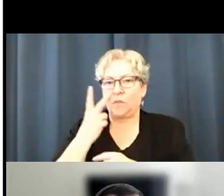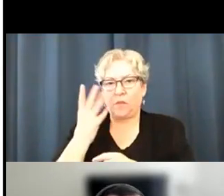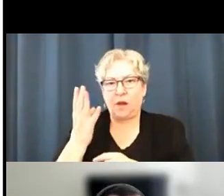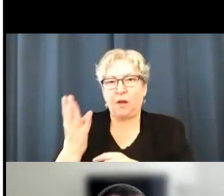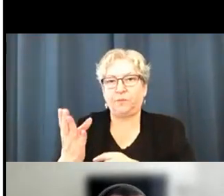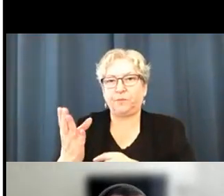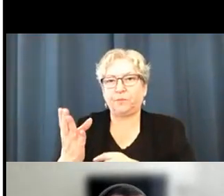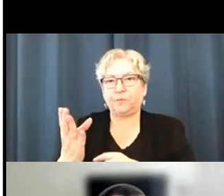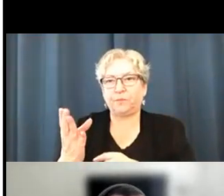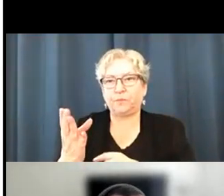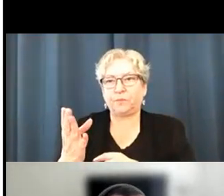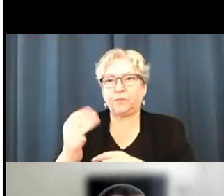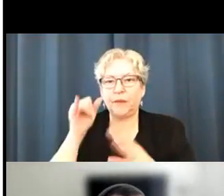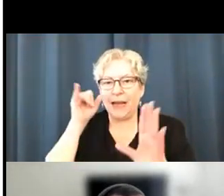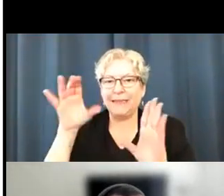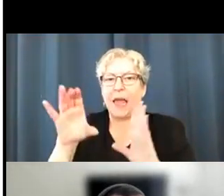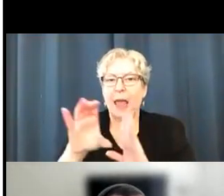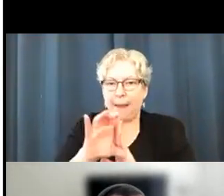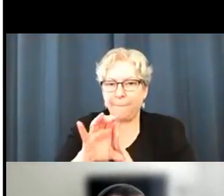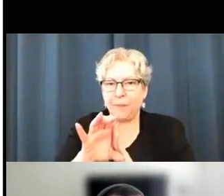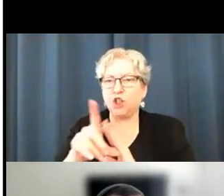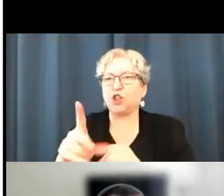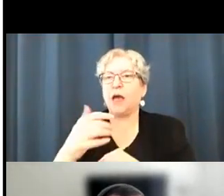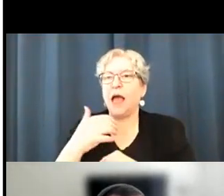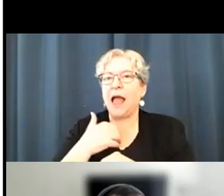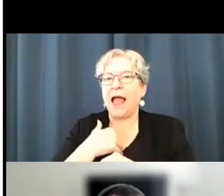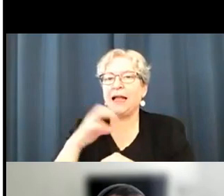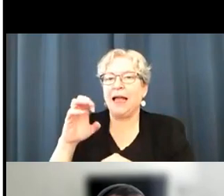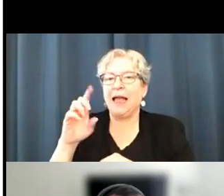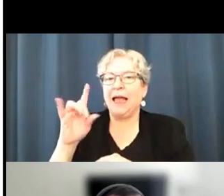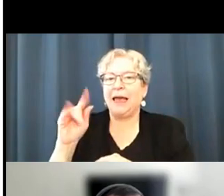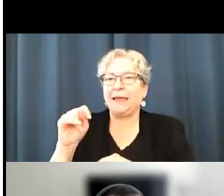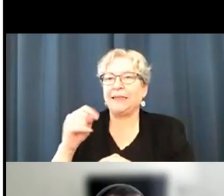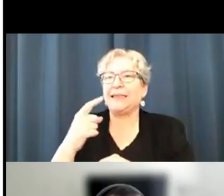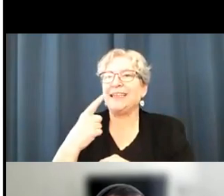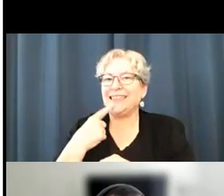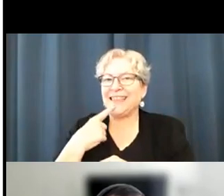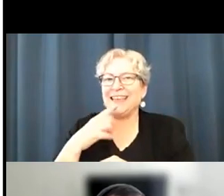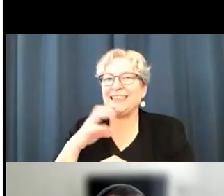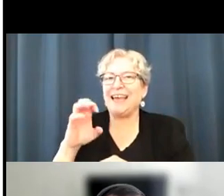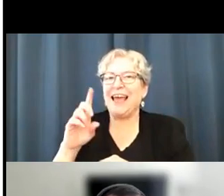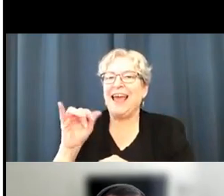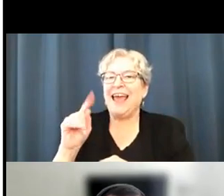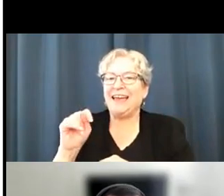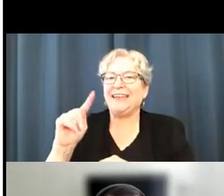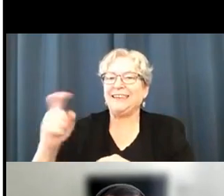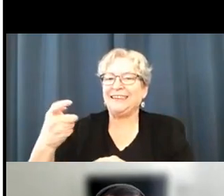there's an image and it has an edit field and it says, "Edit text." It is helpful, edit texts,